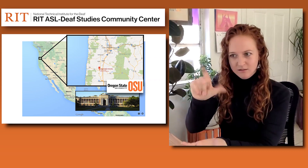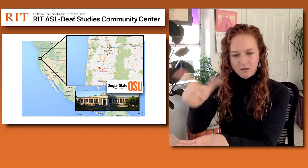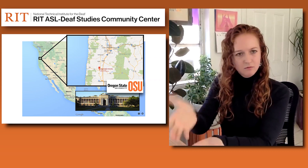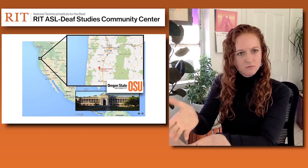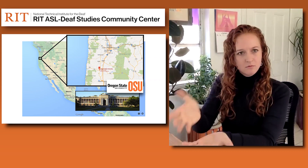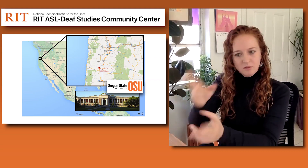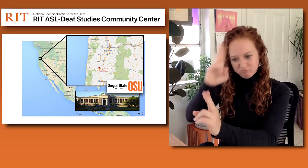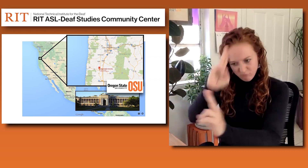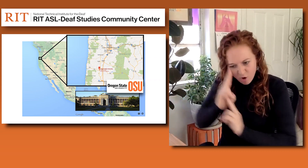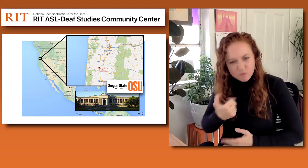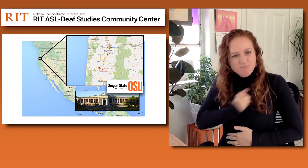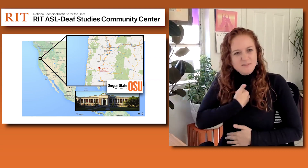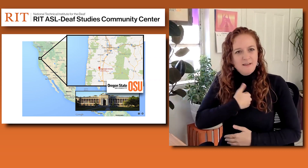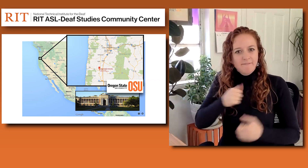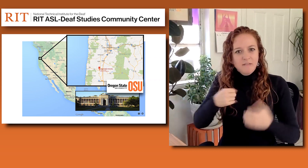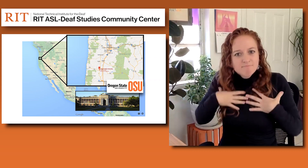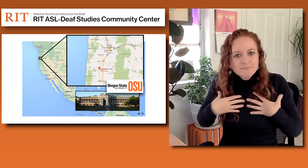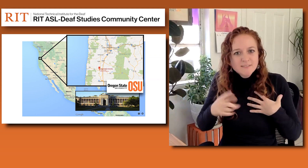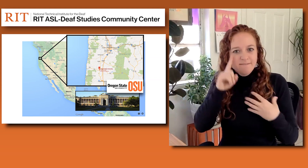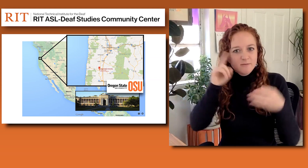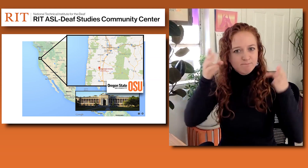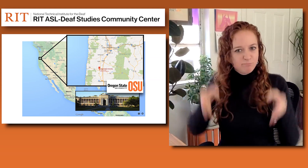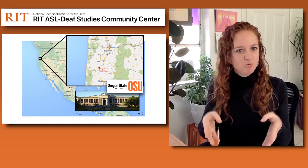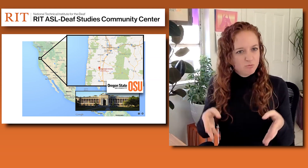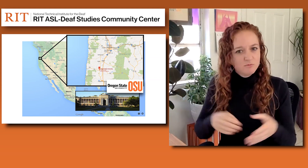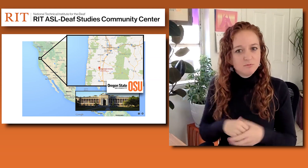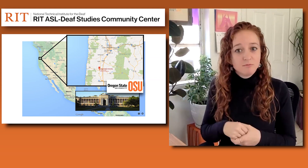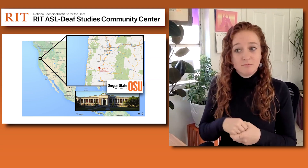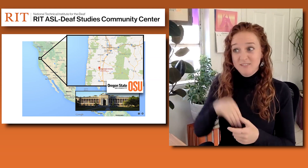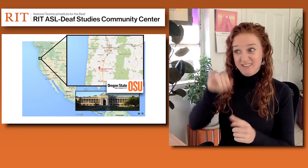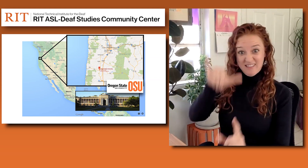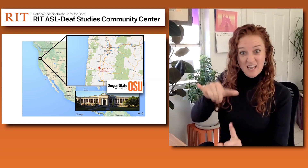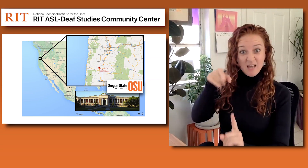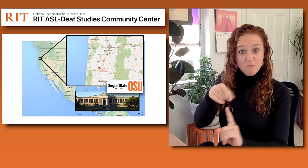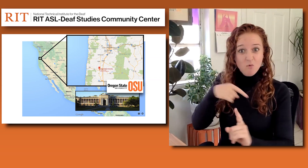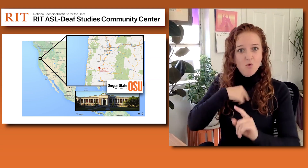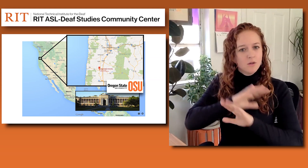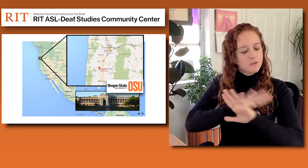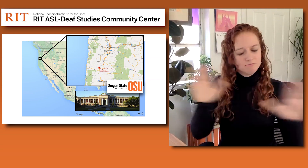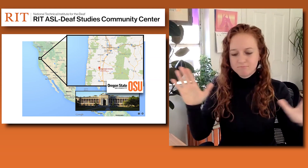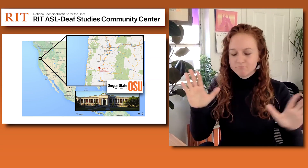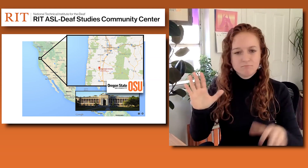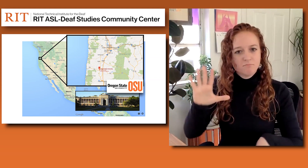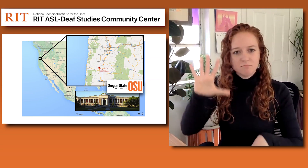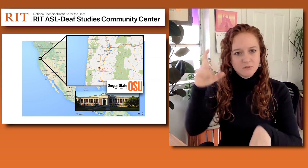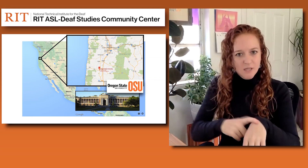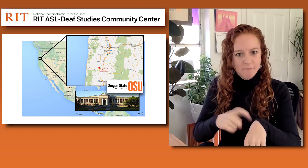So I need to honor my language, and by honoring my language, I honor myself as a professional scientist.